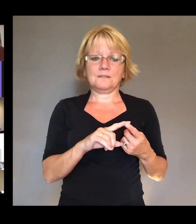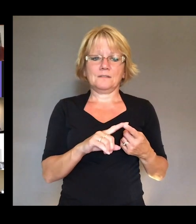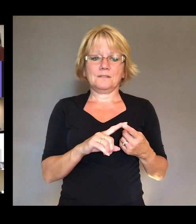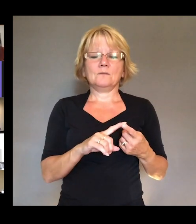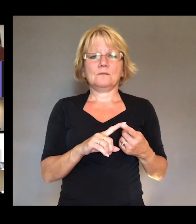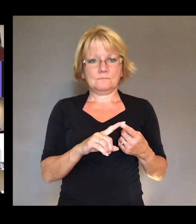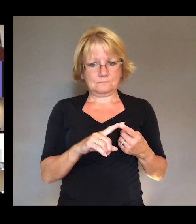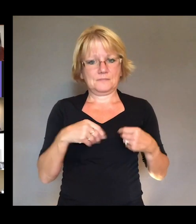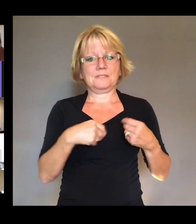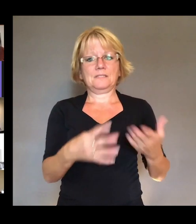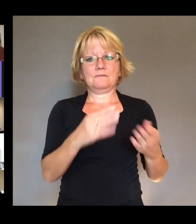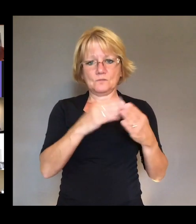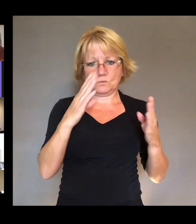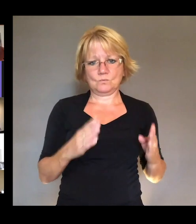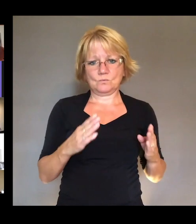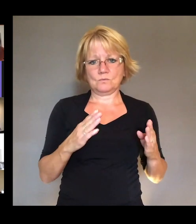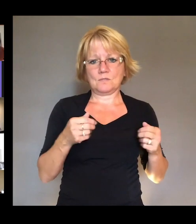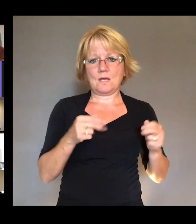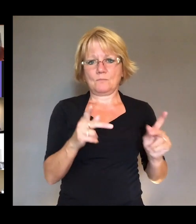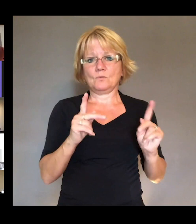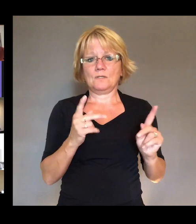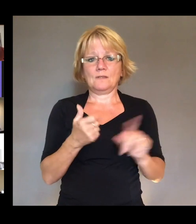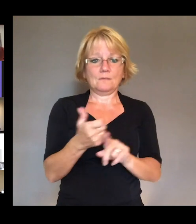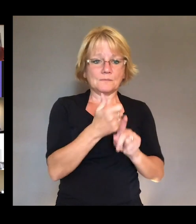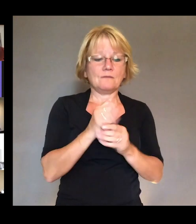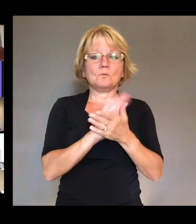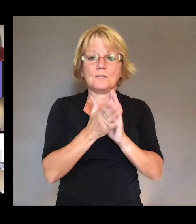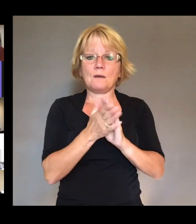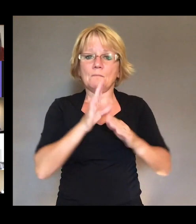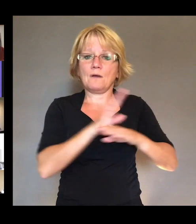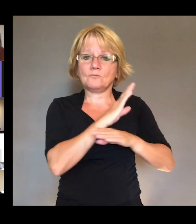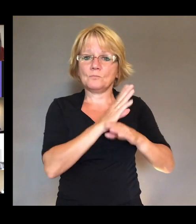that we teach at our school, gives our students an opportunity to be entrepreneurs.